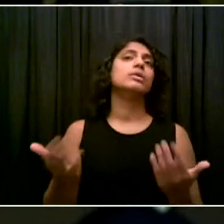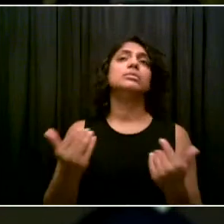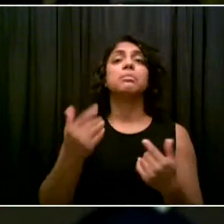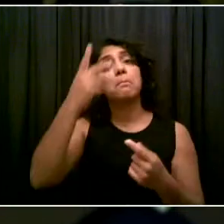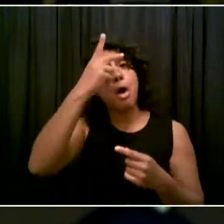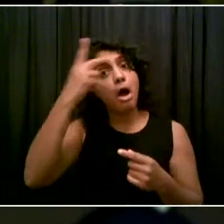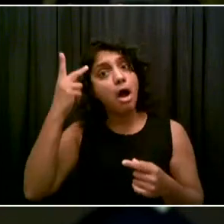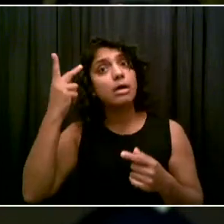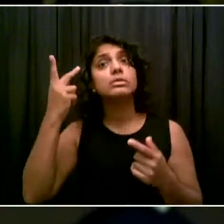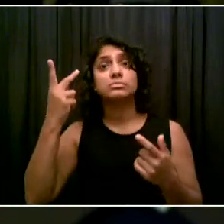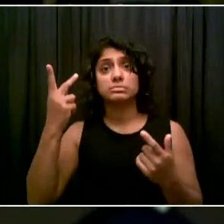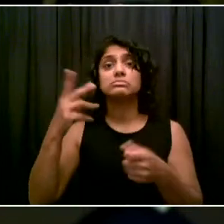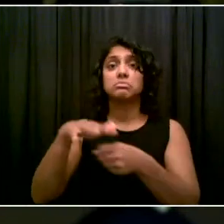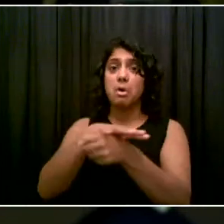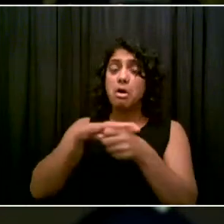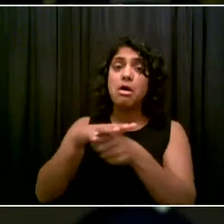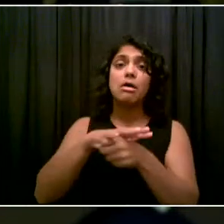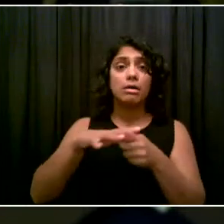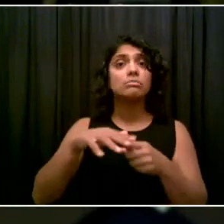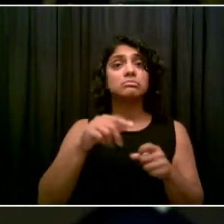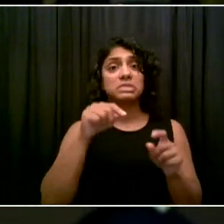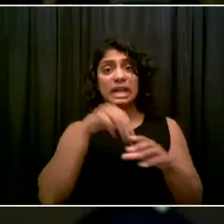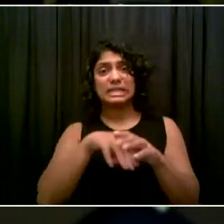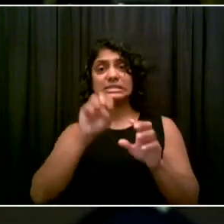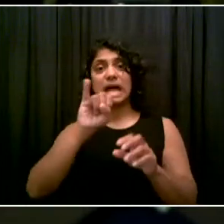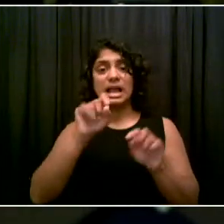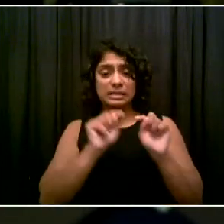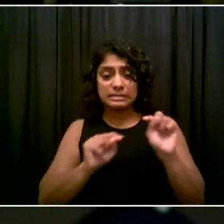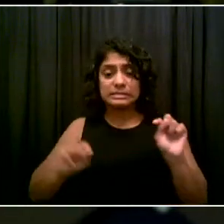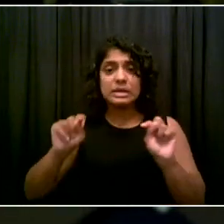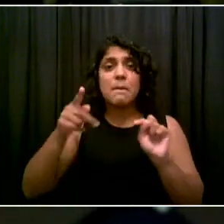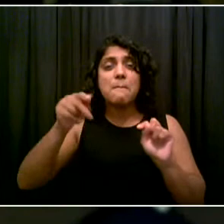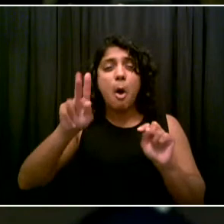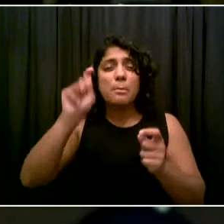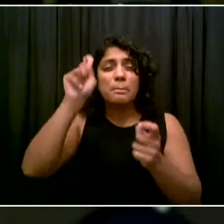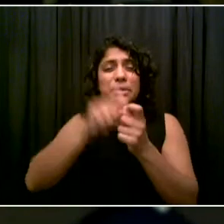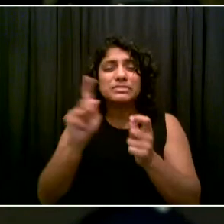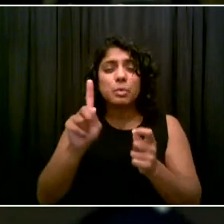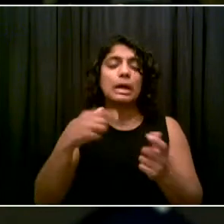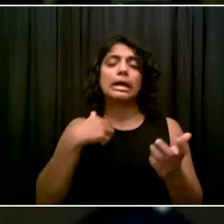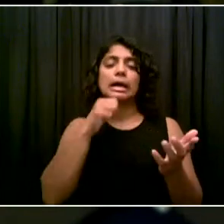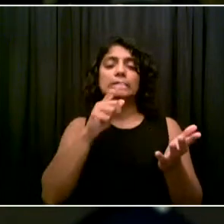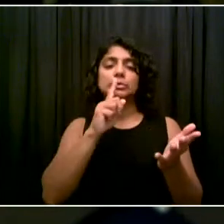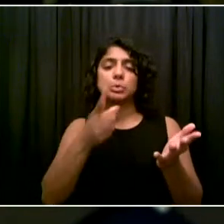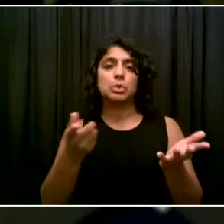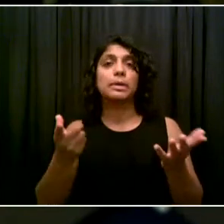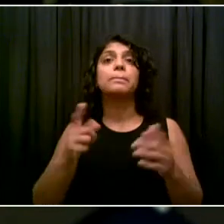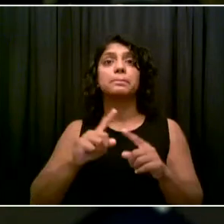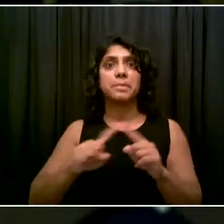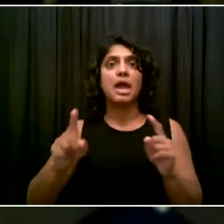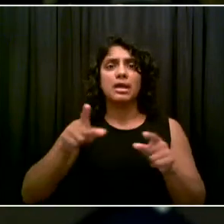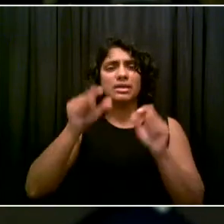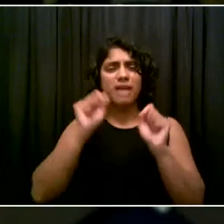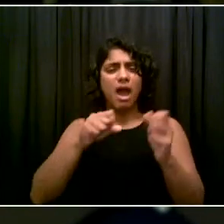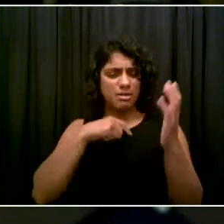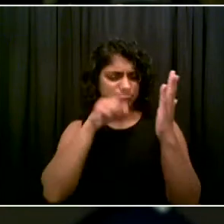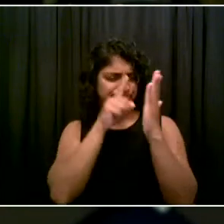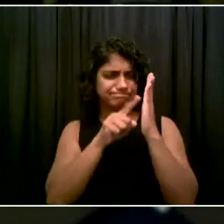ARE LIBRARIES TH ATFOLKS CAN GO TO THAT ARE OPEN TO EVERYONE. I BELIEVE THEY WILL ALL BE COMING ONLINE VERY SOON. THERE ALSO PARK LOCATIONS, NOT